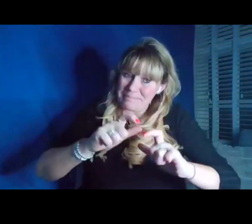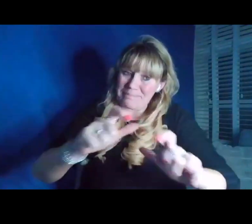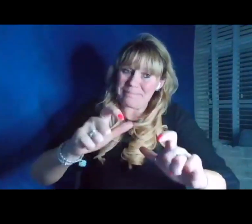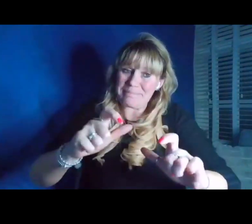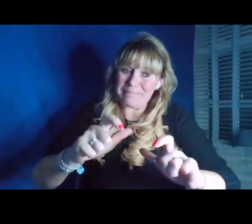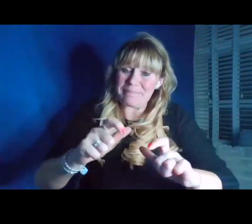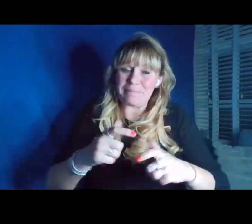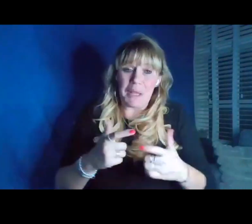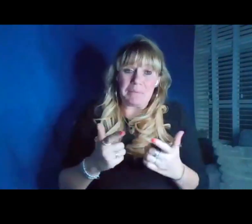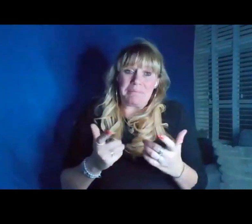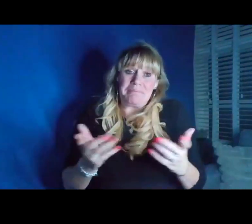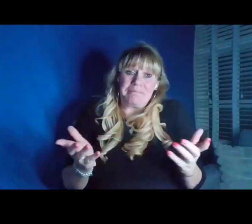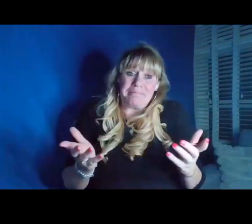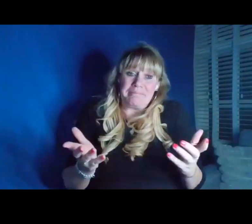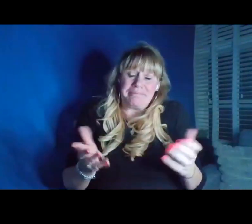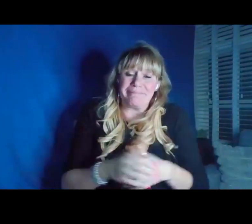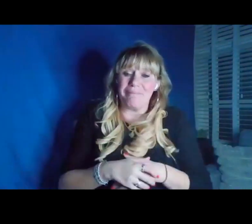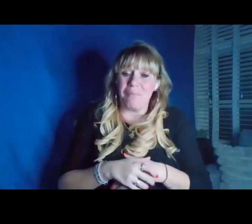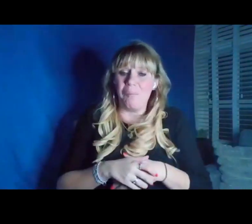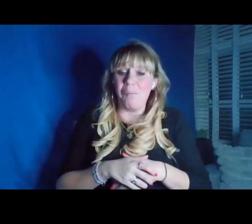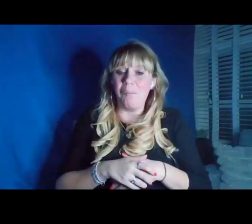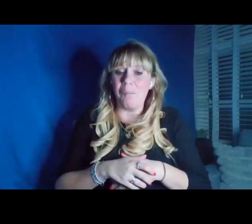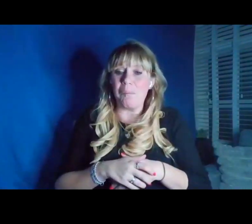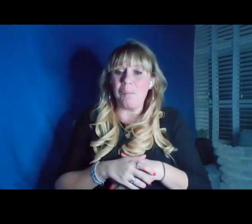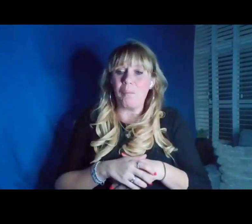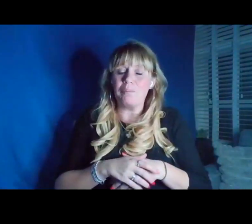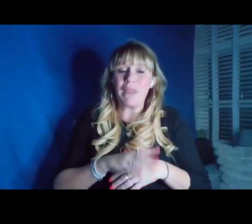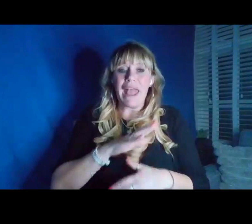In the spirit of that, the fighting on,